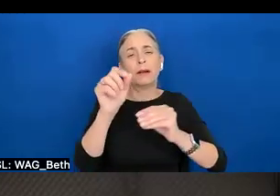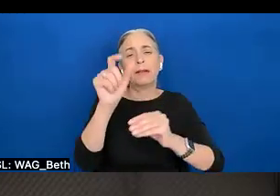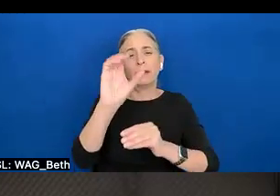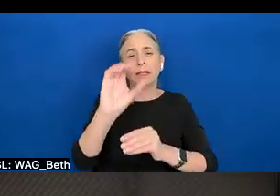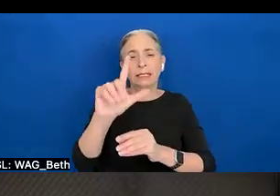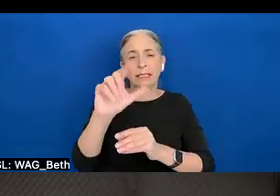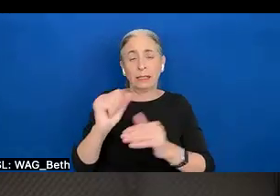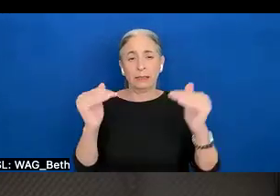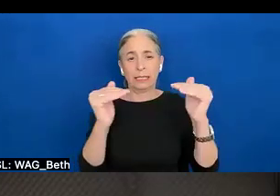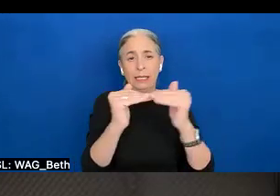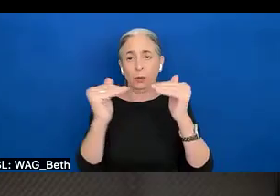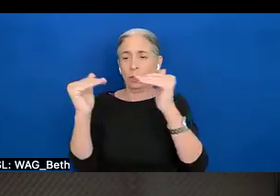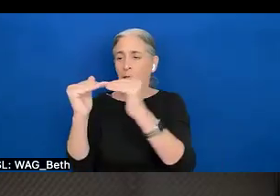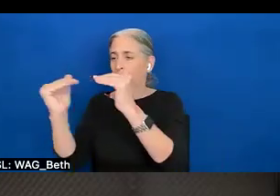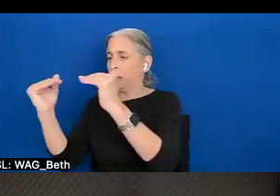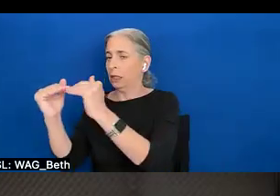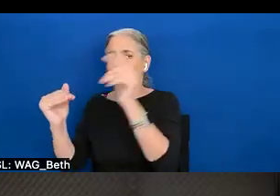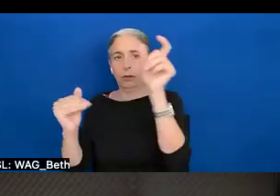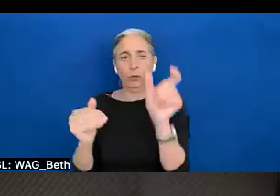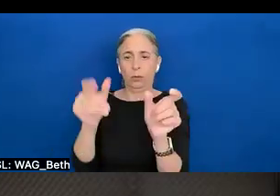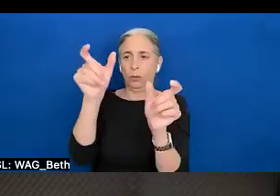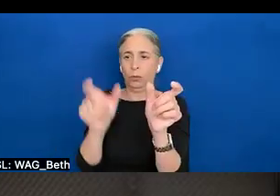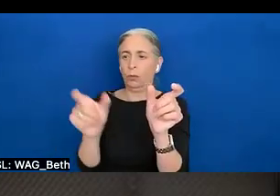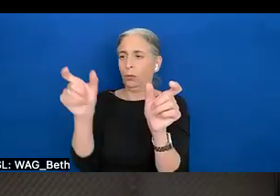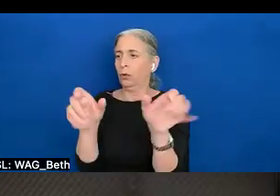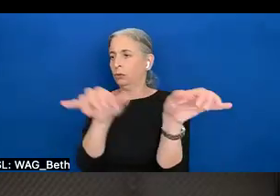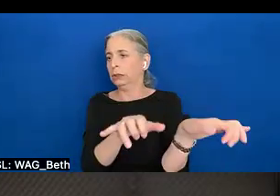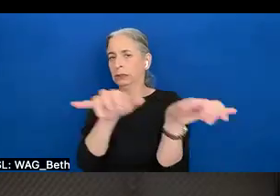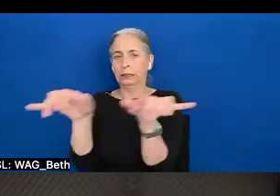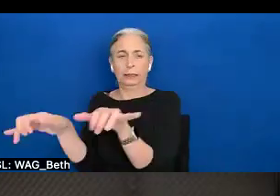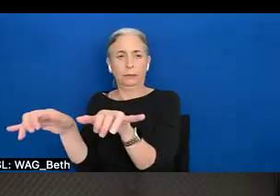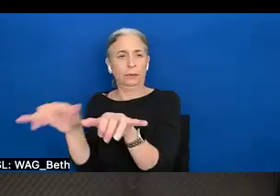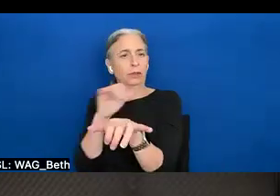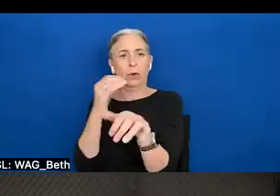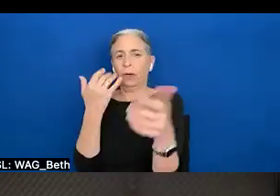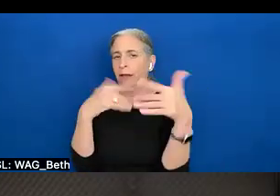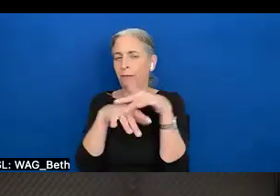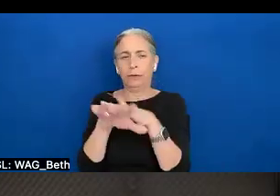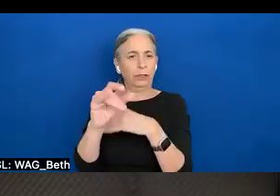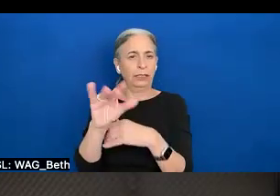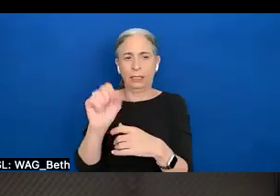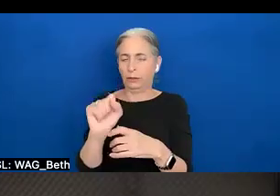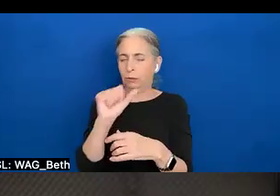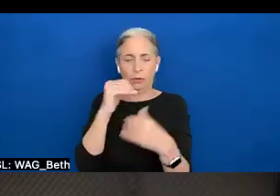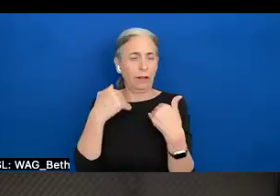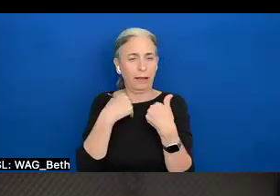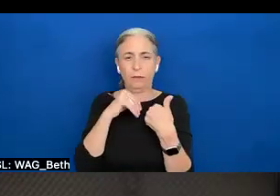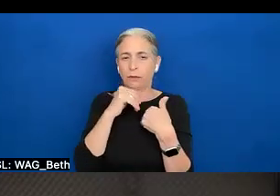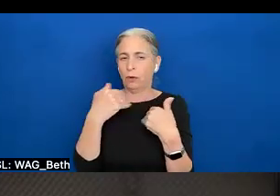equal in each row, like this one. We don't have merged cells. And we don't have title cells.